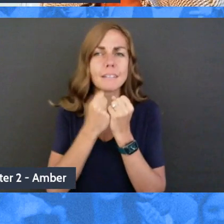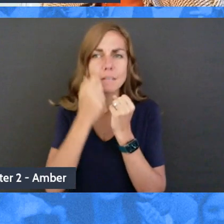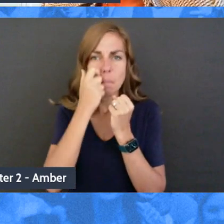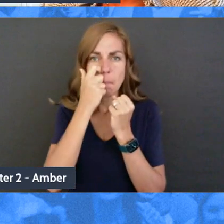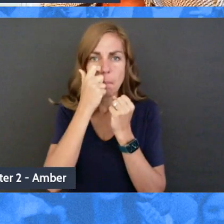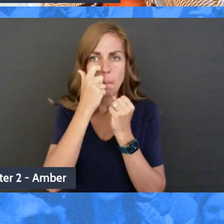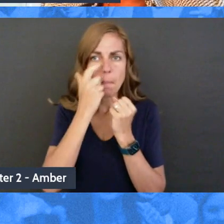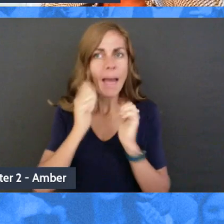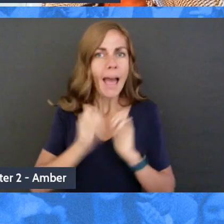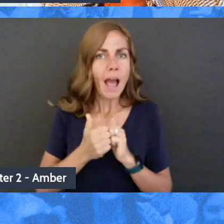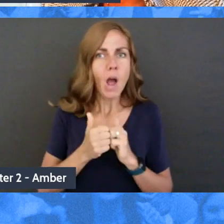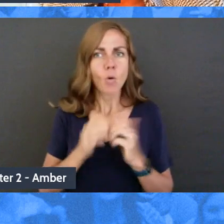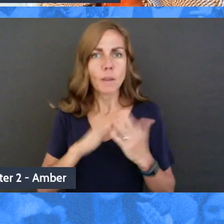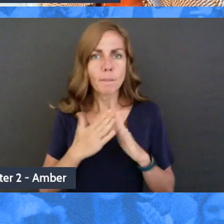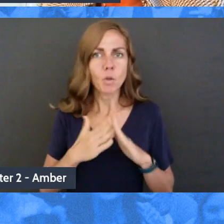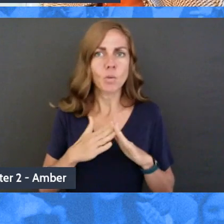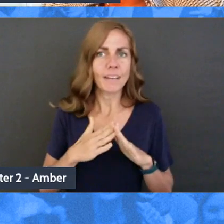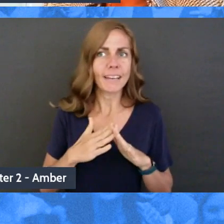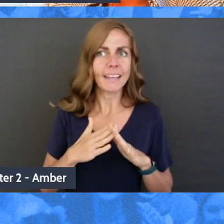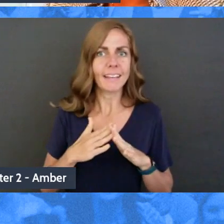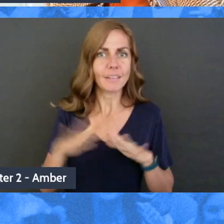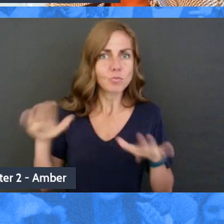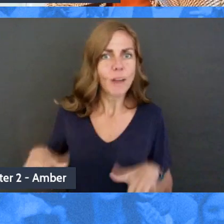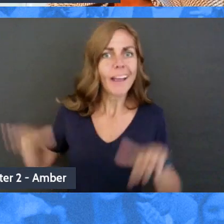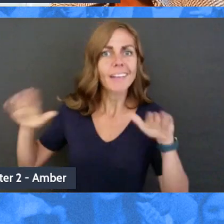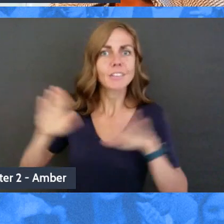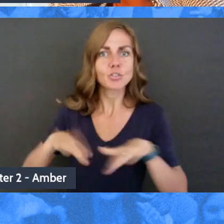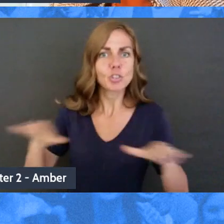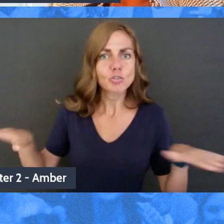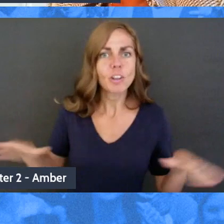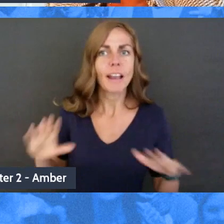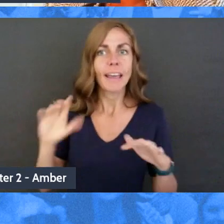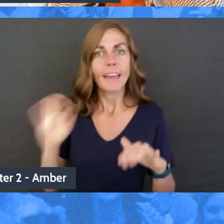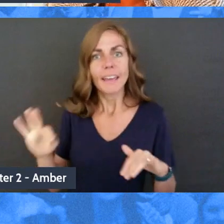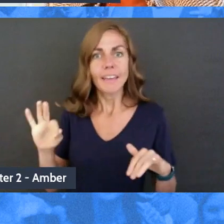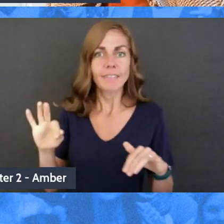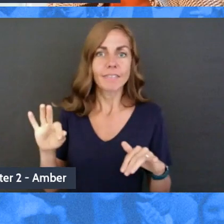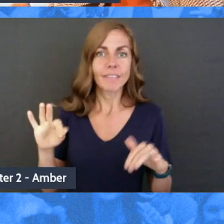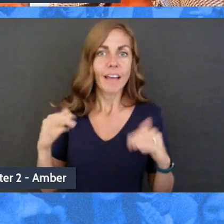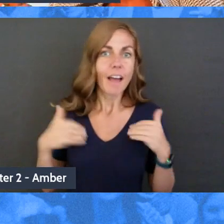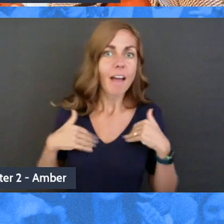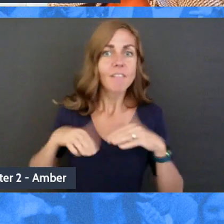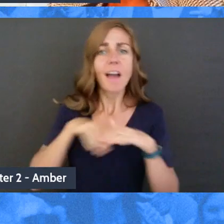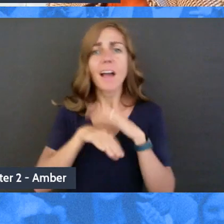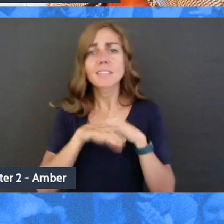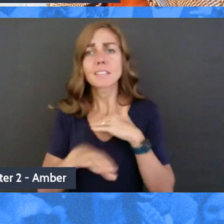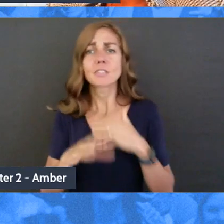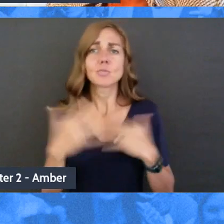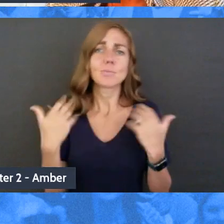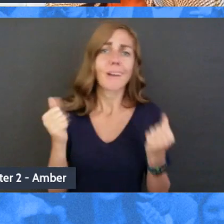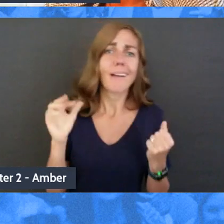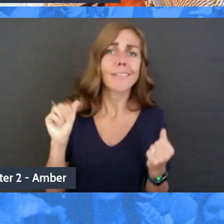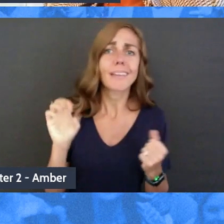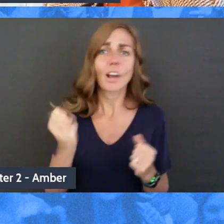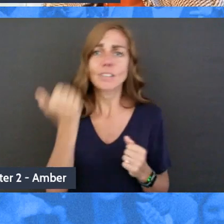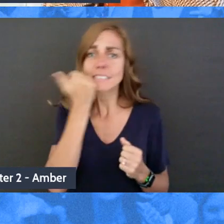how they raise their children, whether they have access to dentist and health care, are we really serious about it?